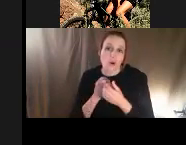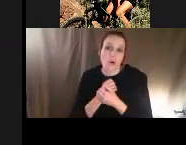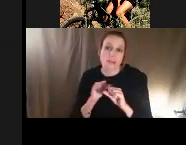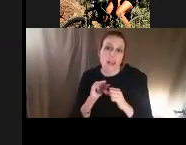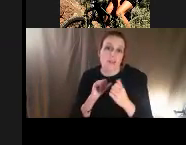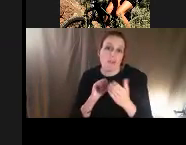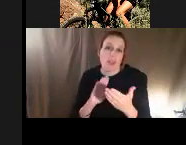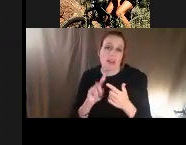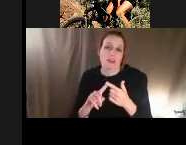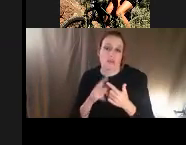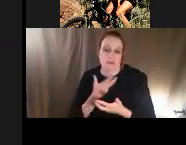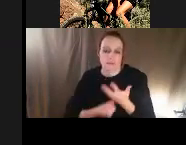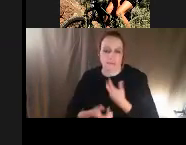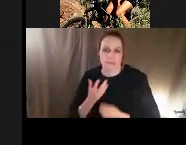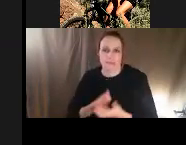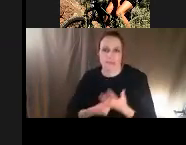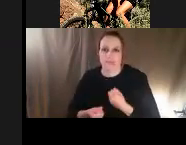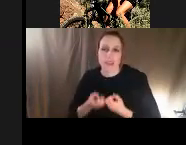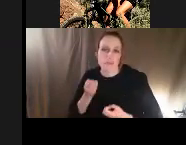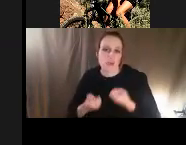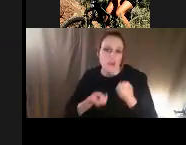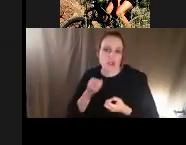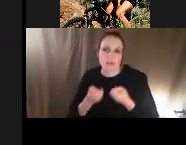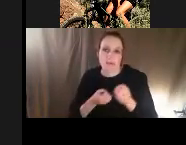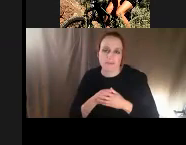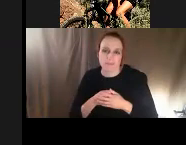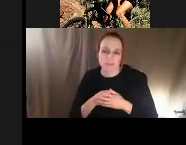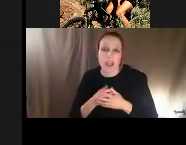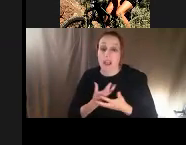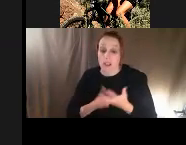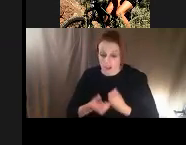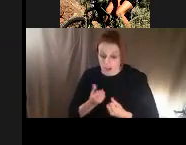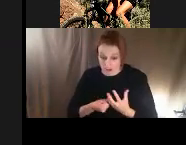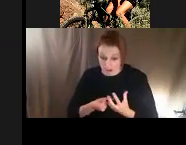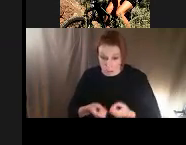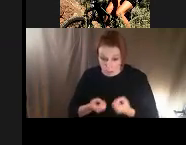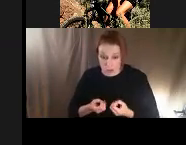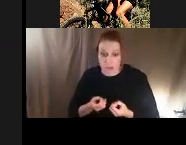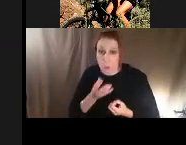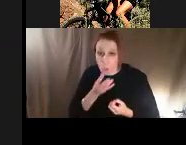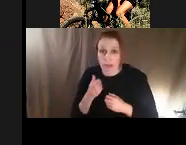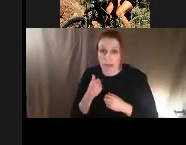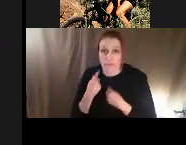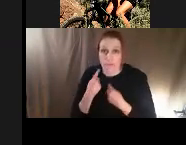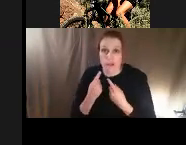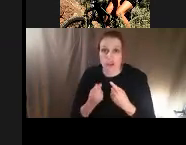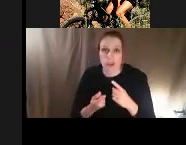All suppressed emotions are going to leak out, and there's no safe way to do that.